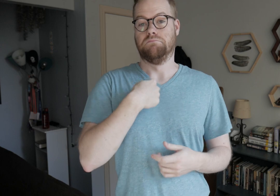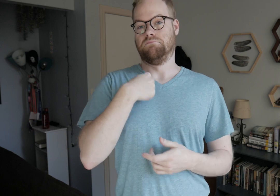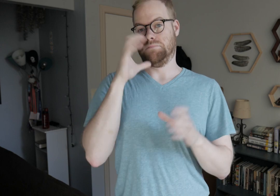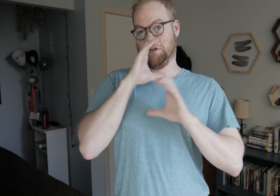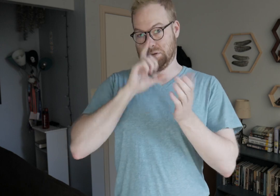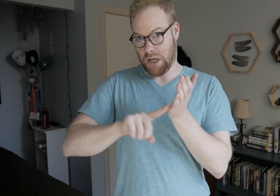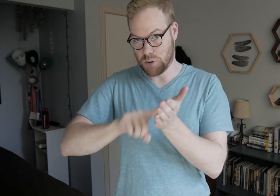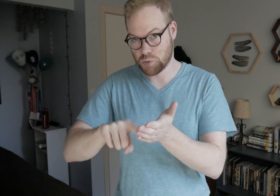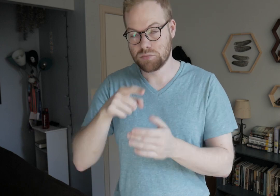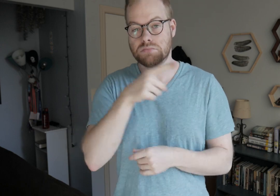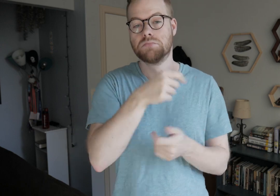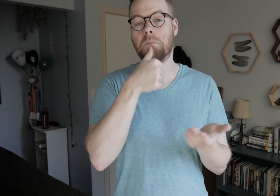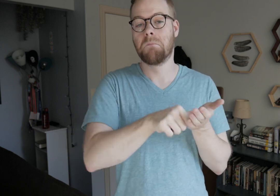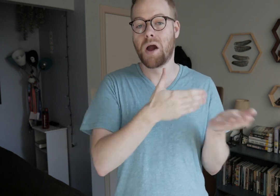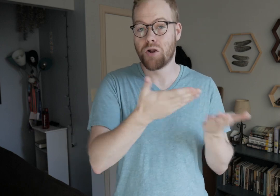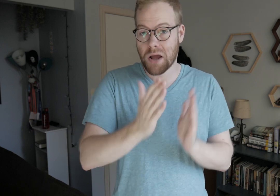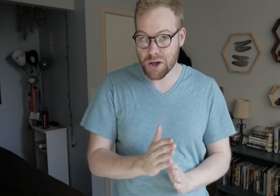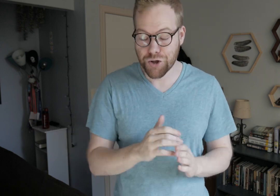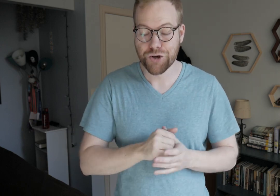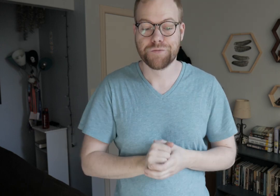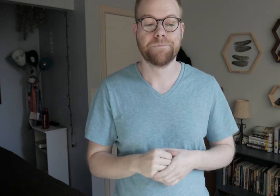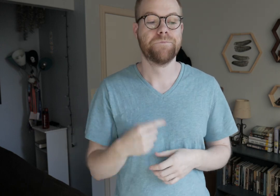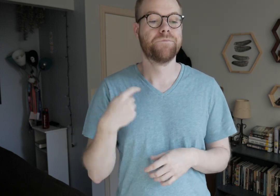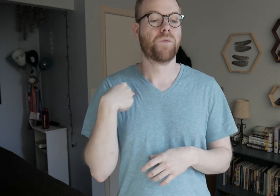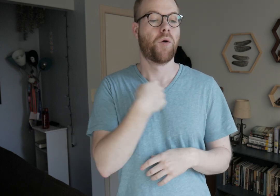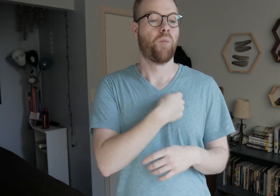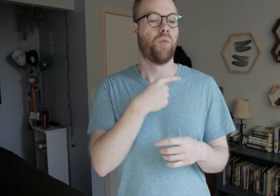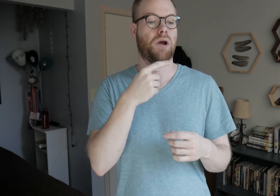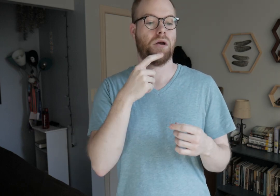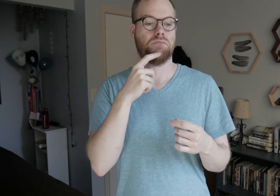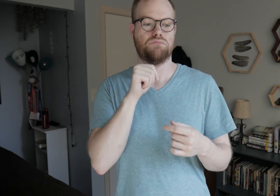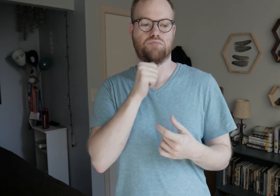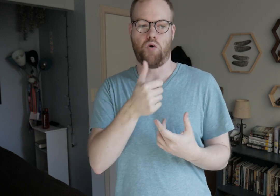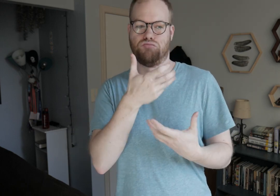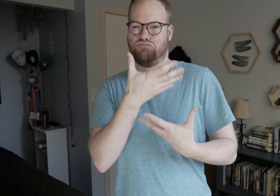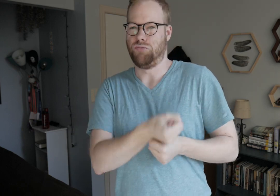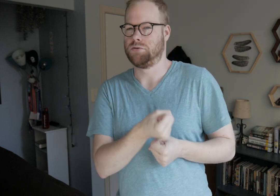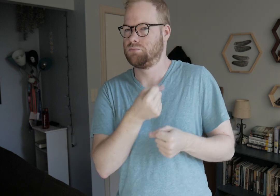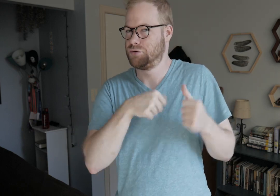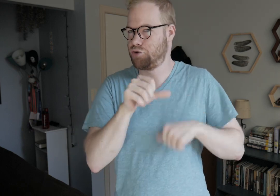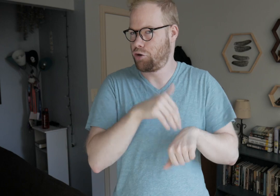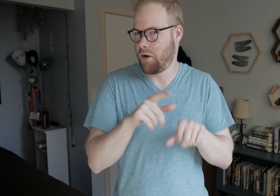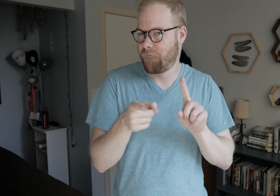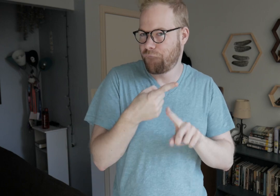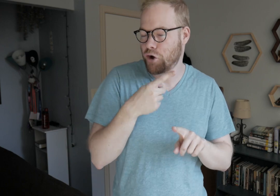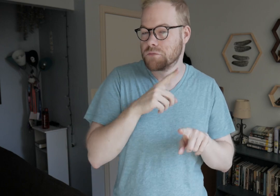I was a scout, he was a mail carrier. We don’t trust each other at first,